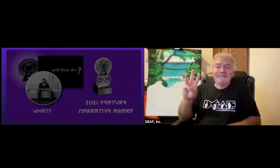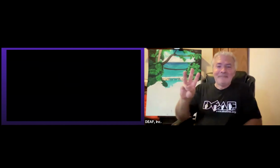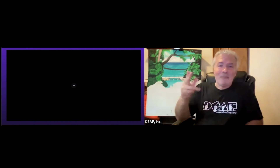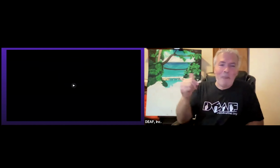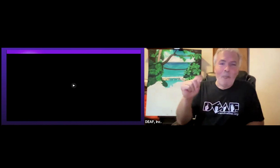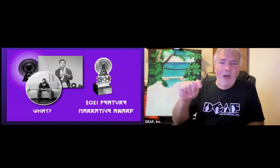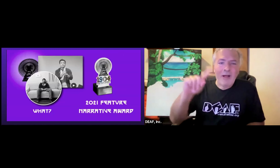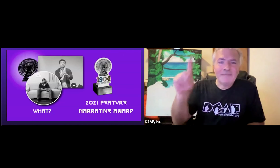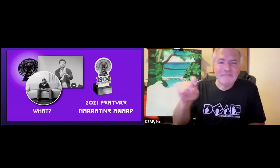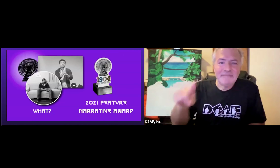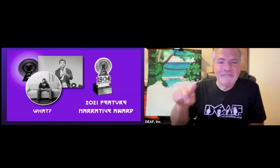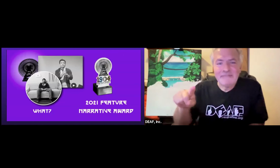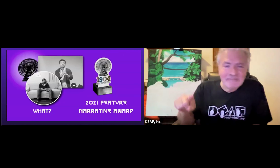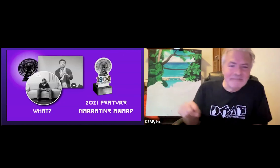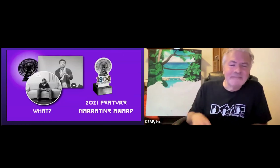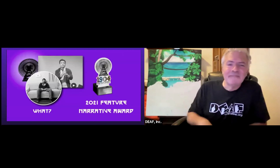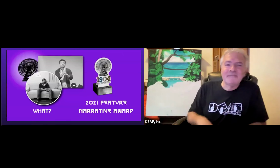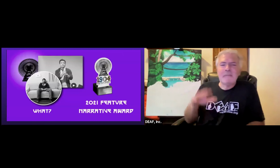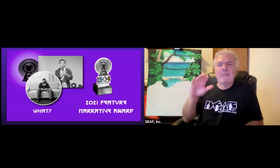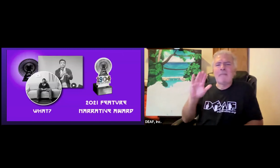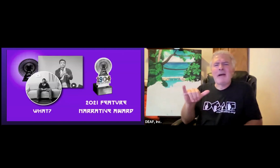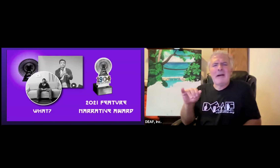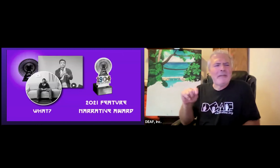Let's give him a big round of applause for What?